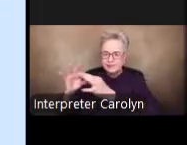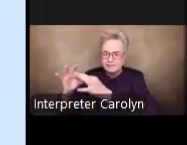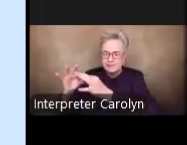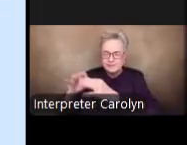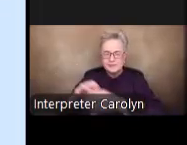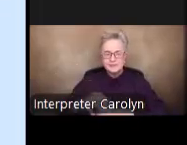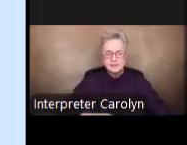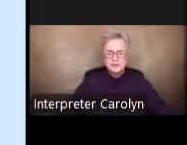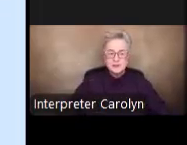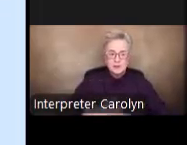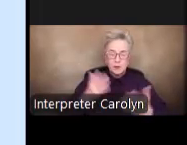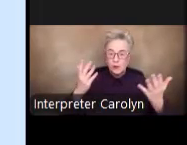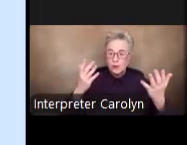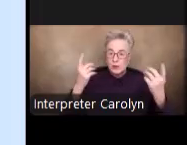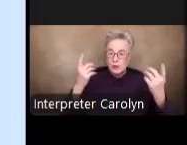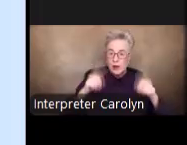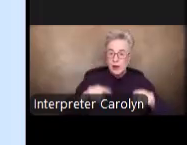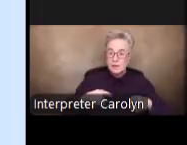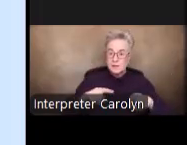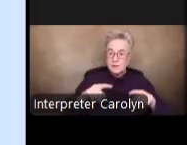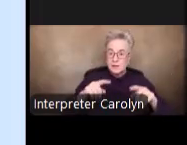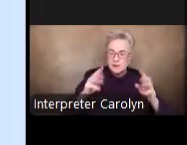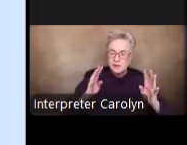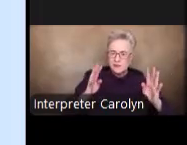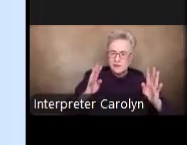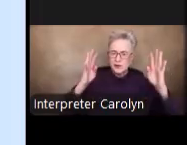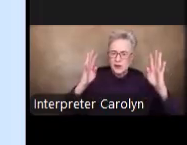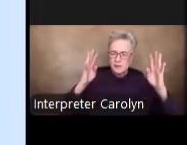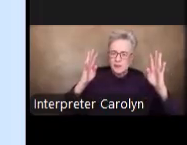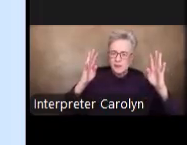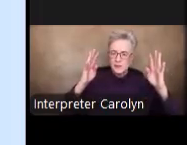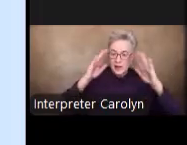So what happens if the framing is weak? So this stage is when